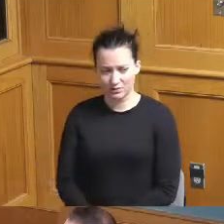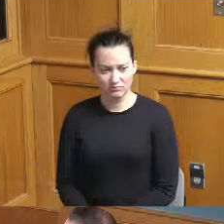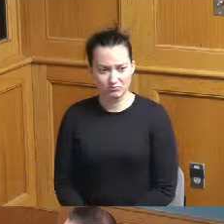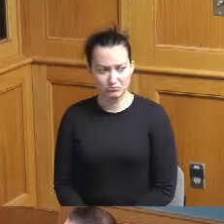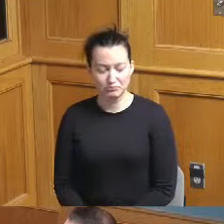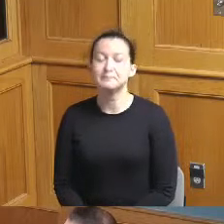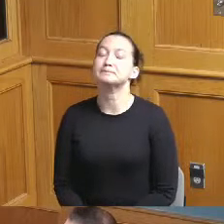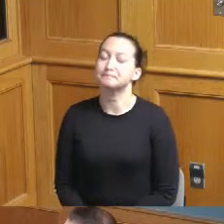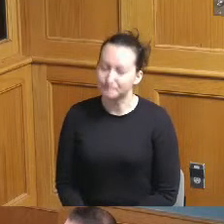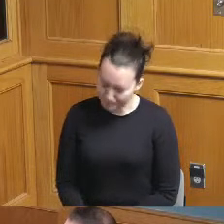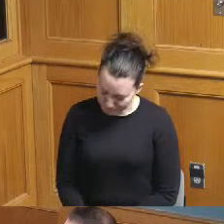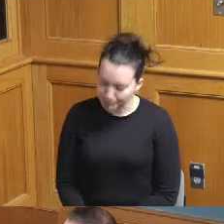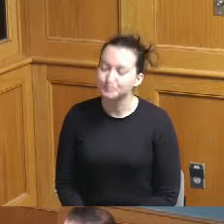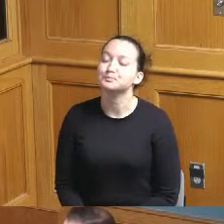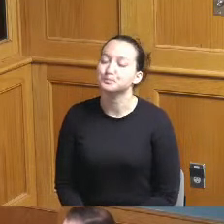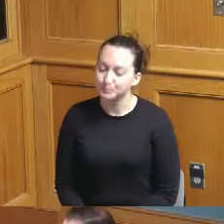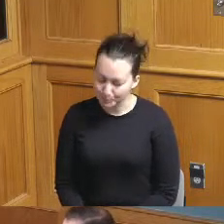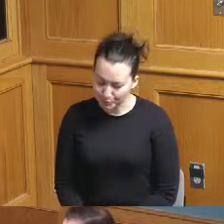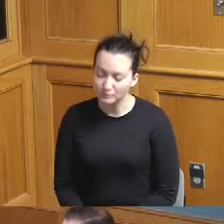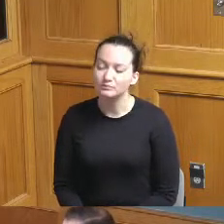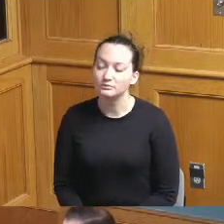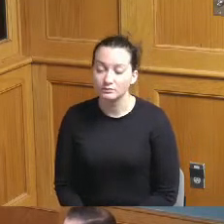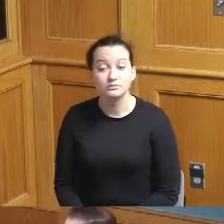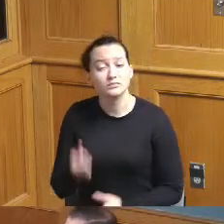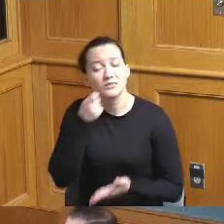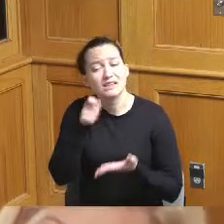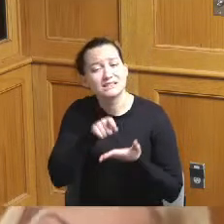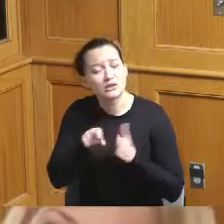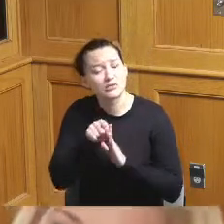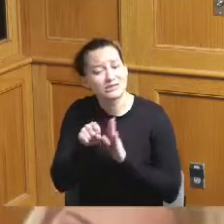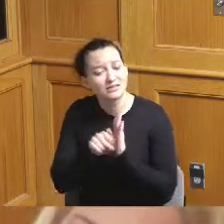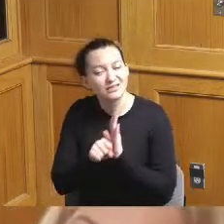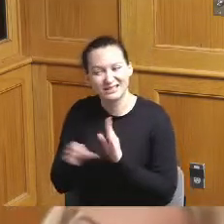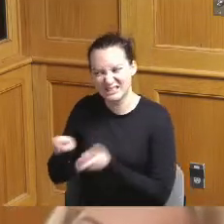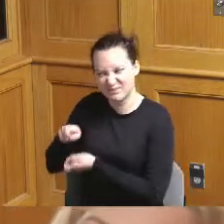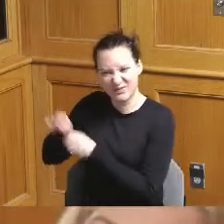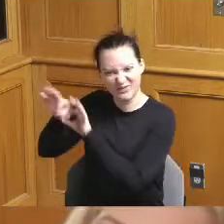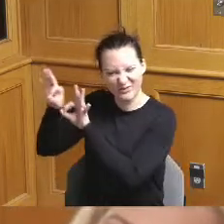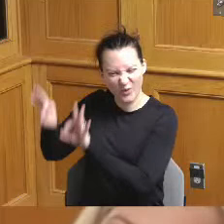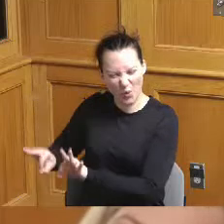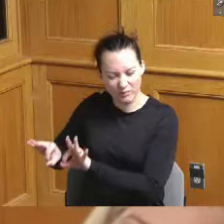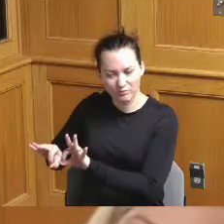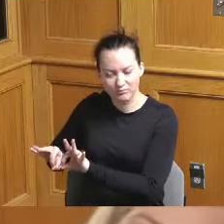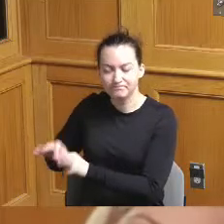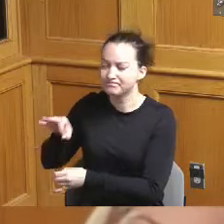yeah there is you know the secretary of state has a form that voters can use to request their